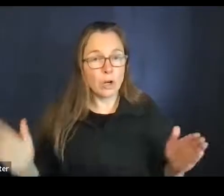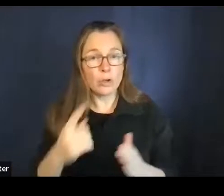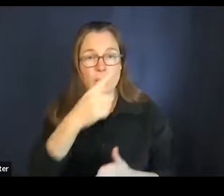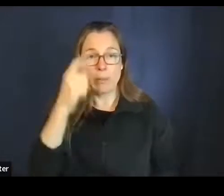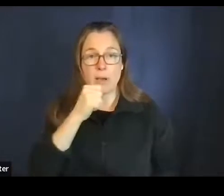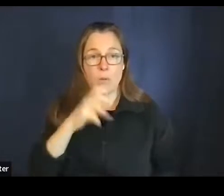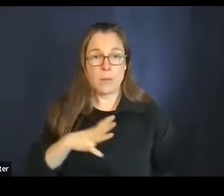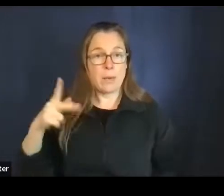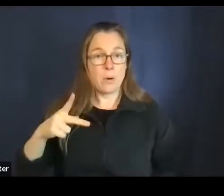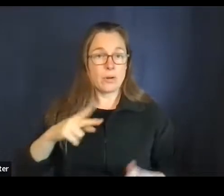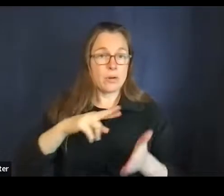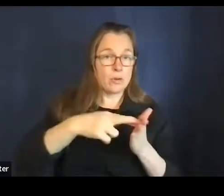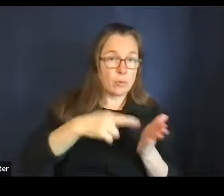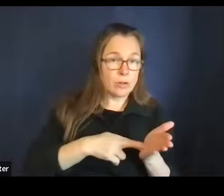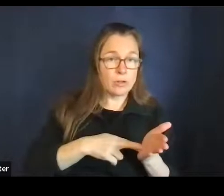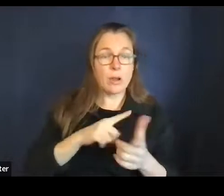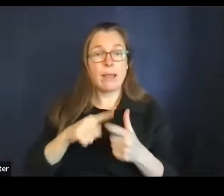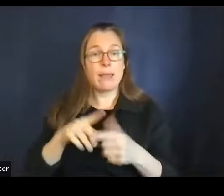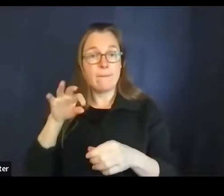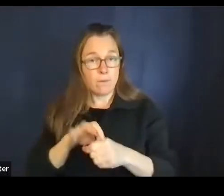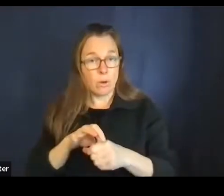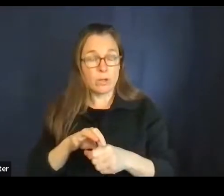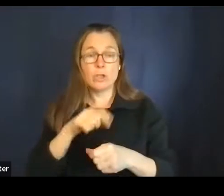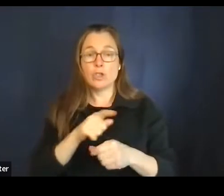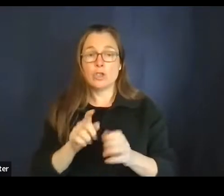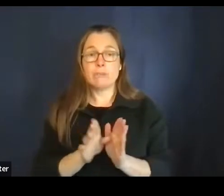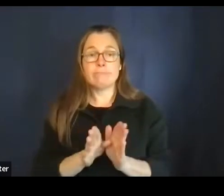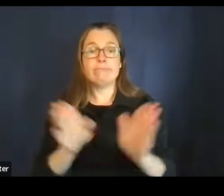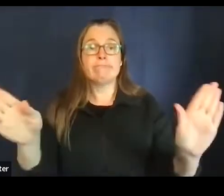She went on to lead a citywide voting effort and drive in 1916.